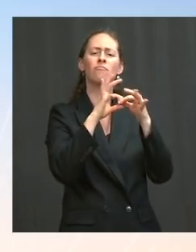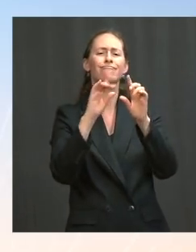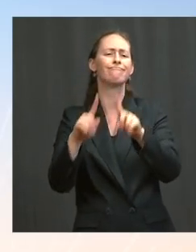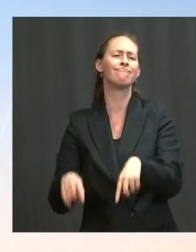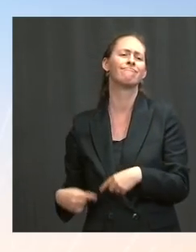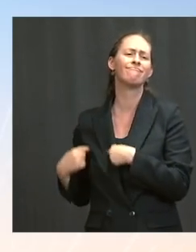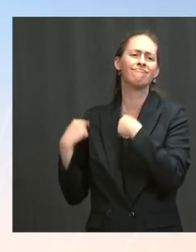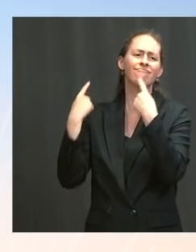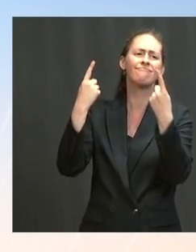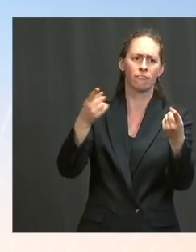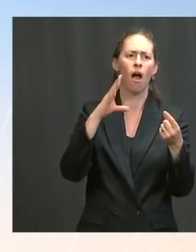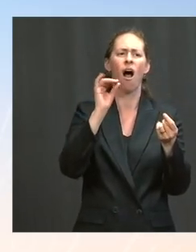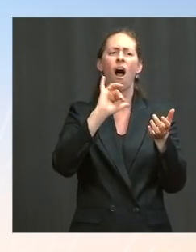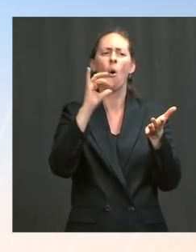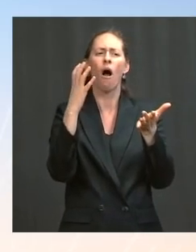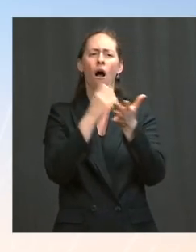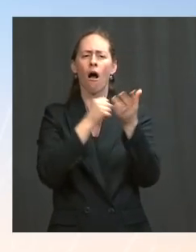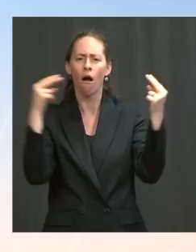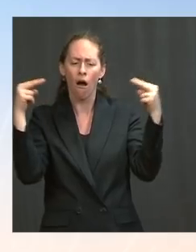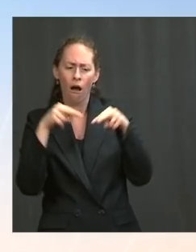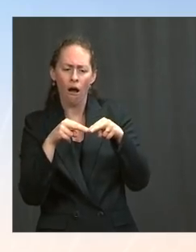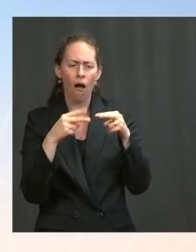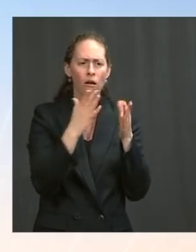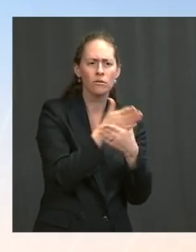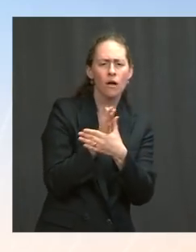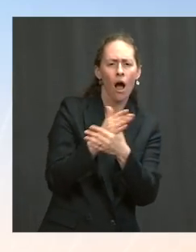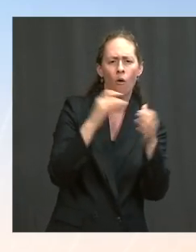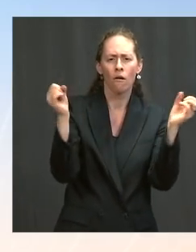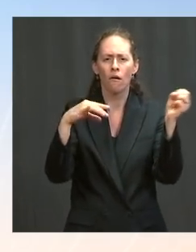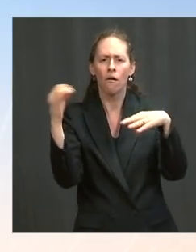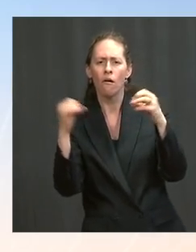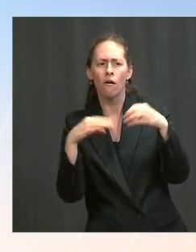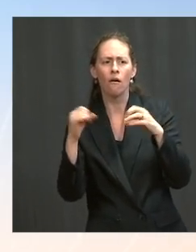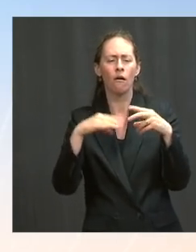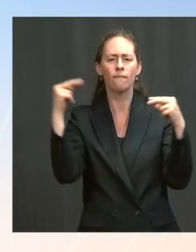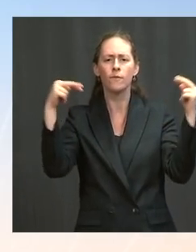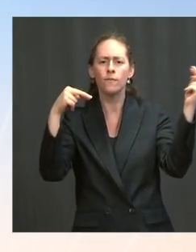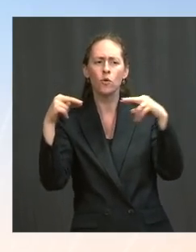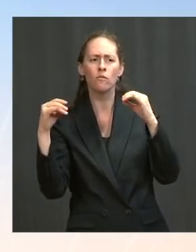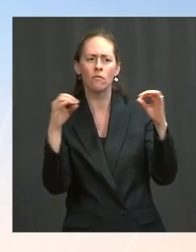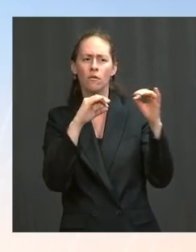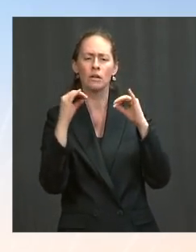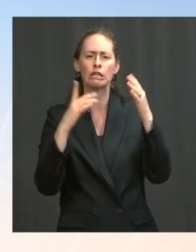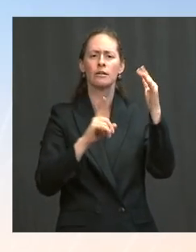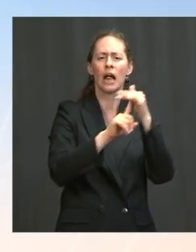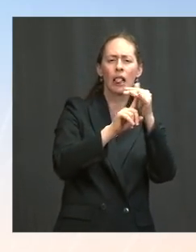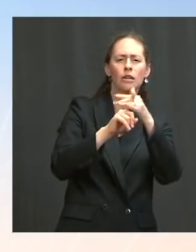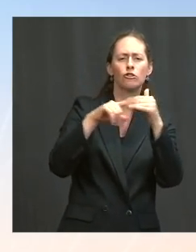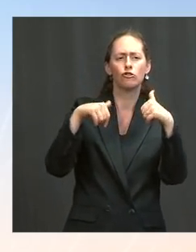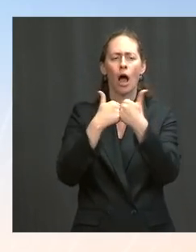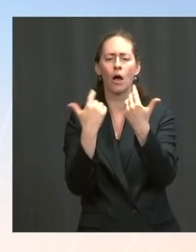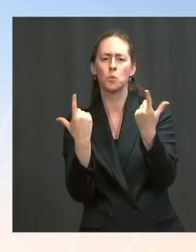and consult on both the challenges and opportunities facing the region. Overall, the visit will highlight the strength of the relationship,